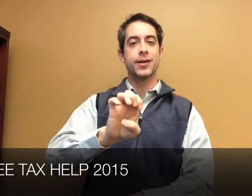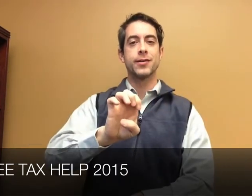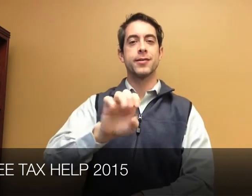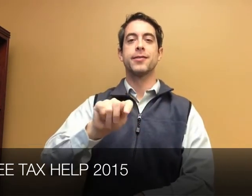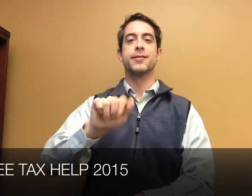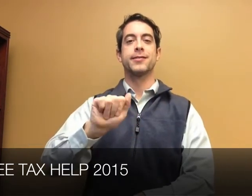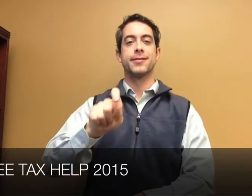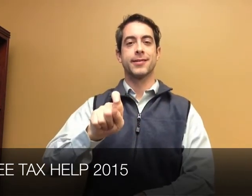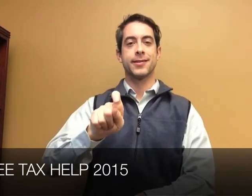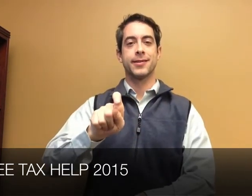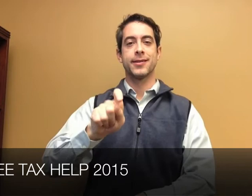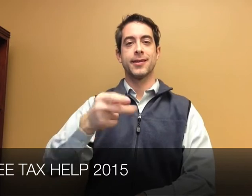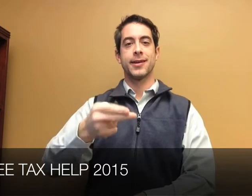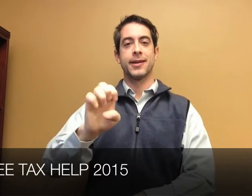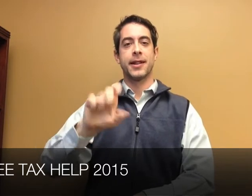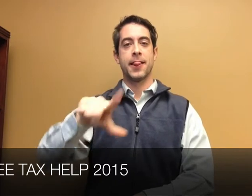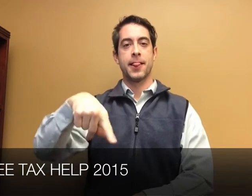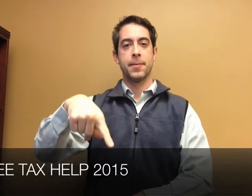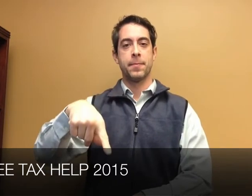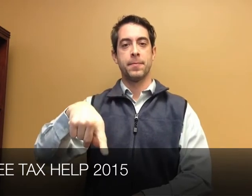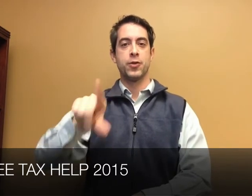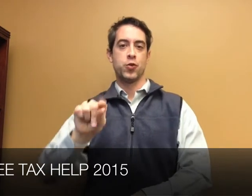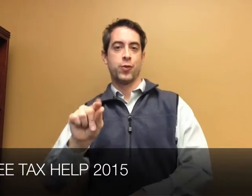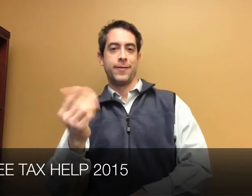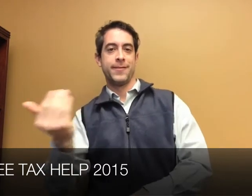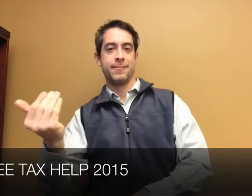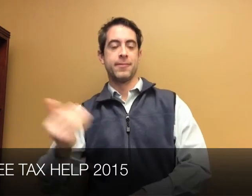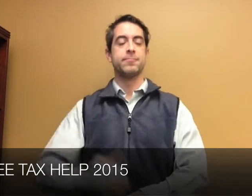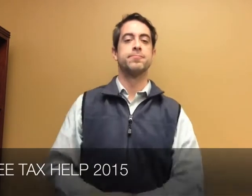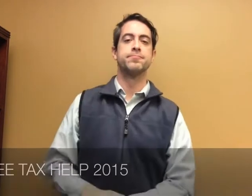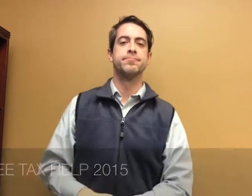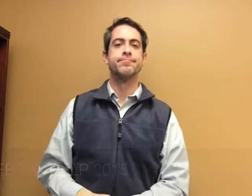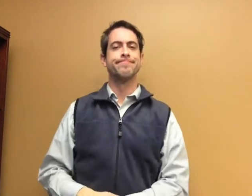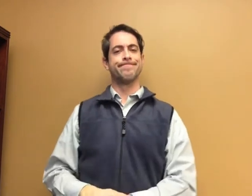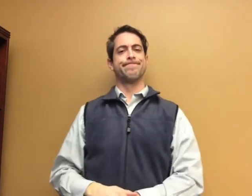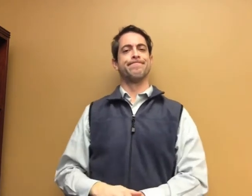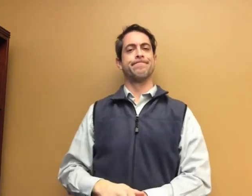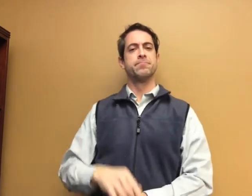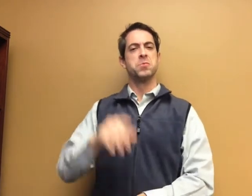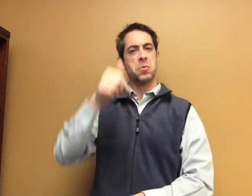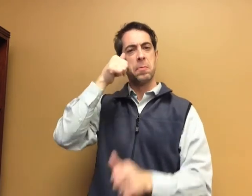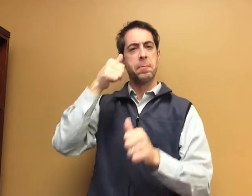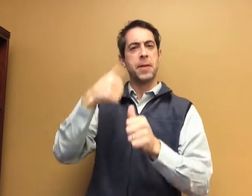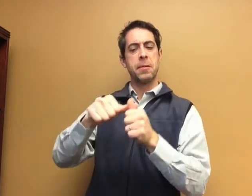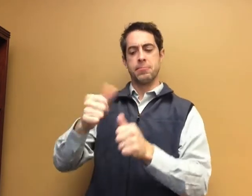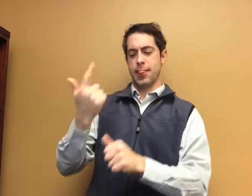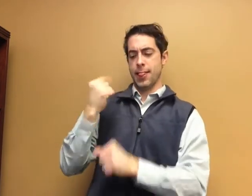which is titled "FREE TAX HELP 2013."